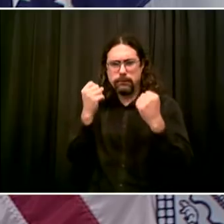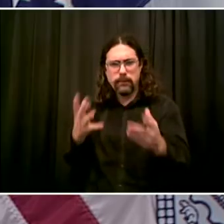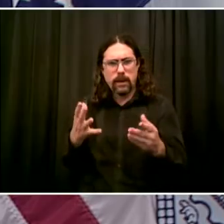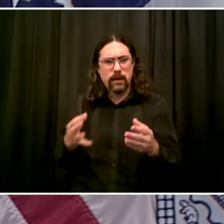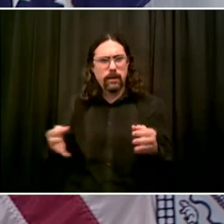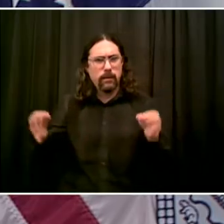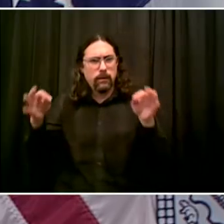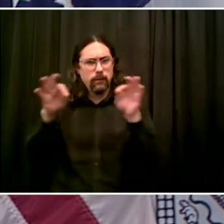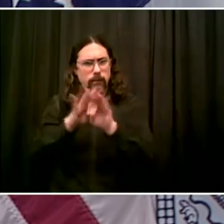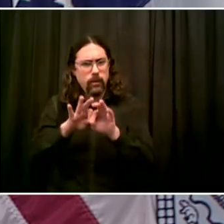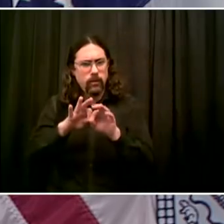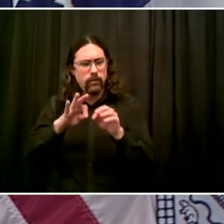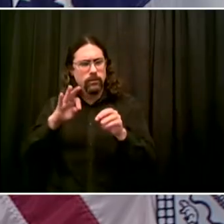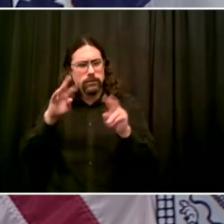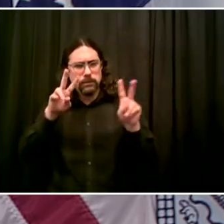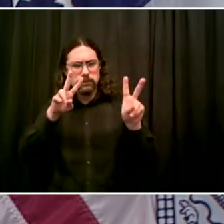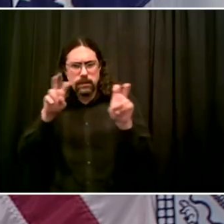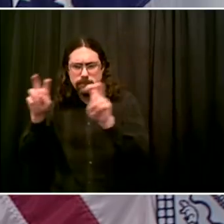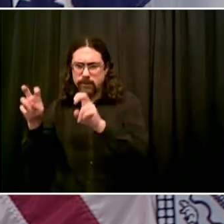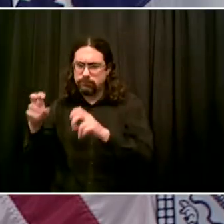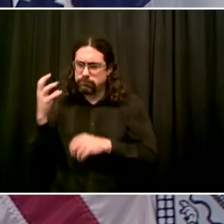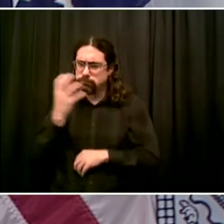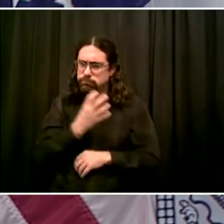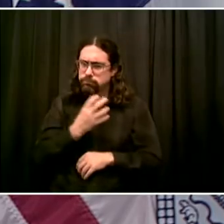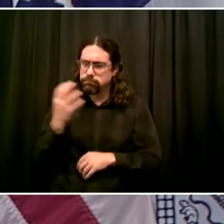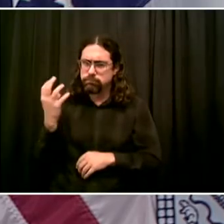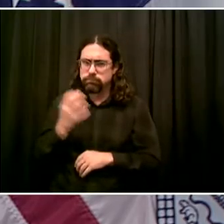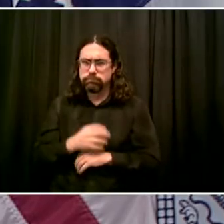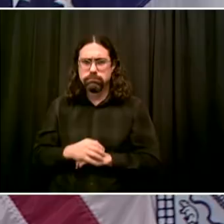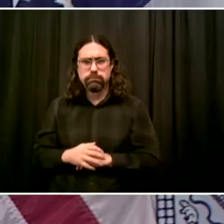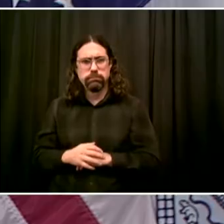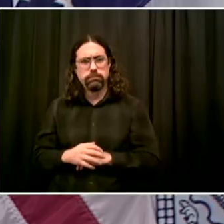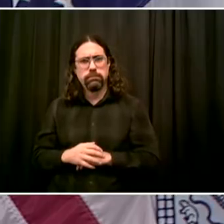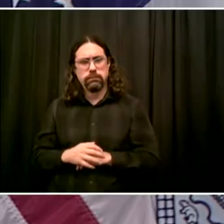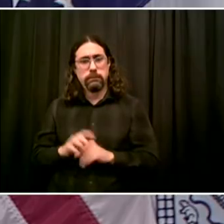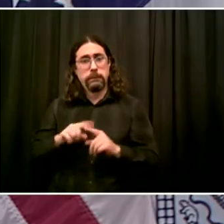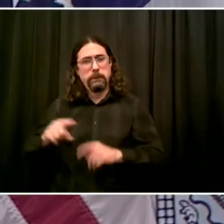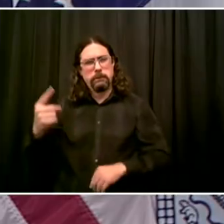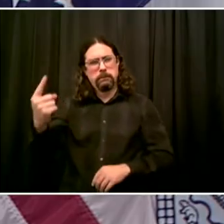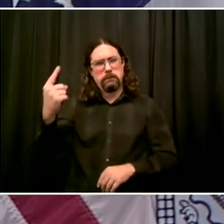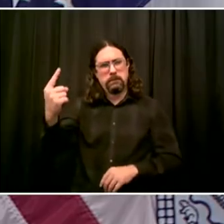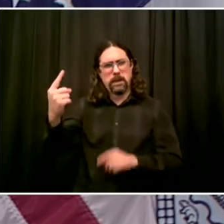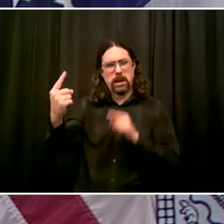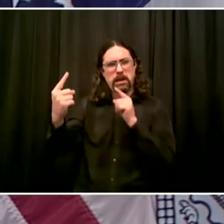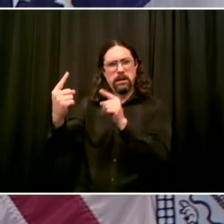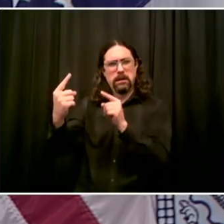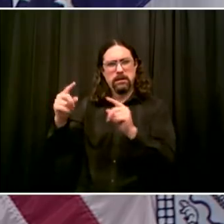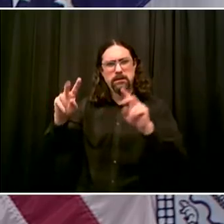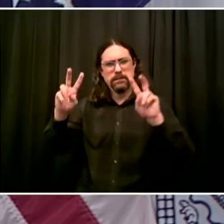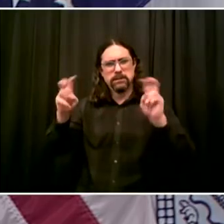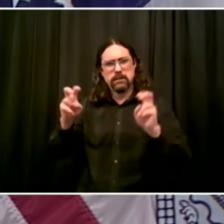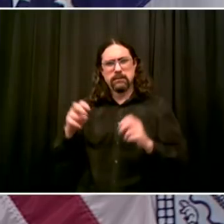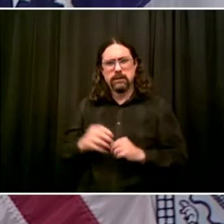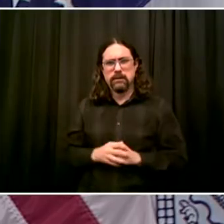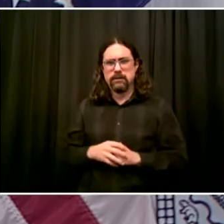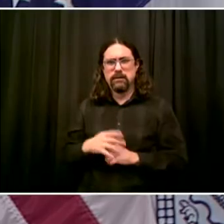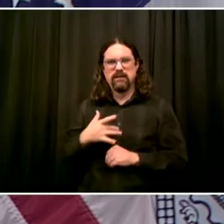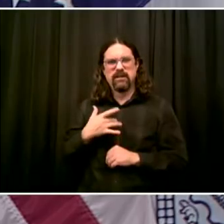MIND OF THE CITY COUNCIL. WE ARE LOOKING AT A BUDGET TOMAKE A LOT OF CHANGES. TERHE IS ONE